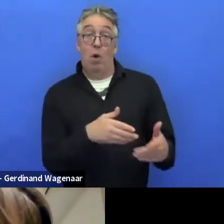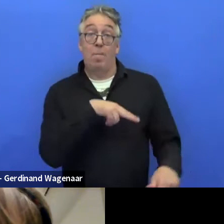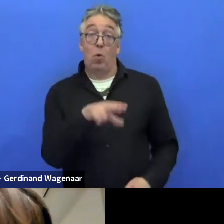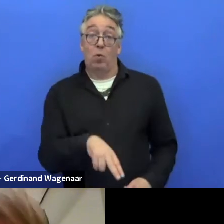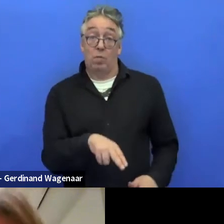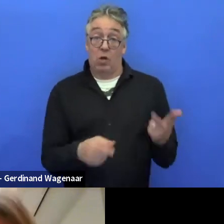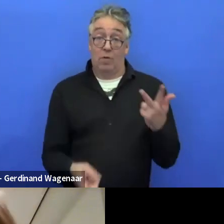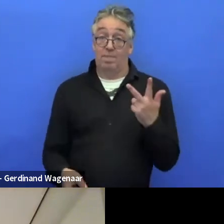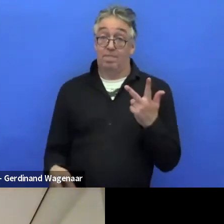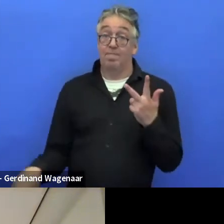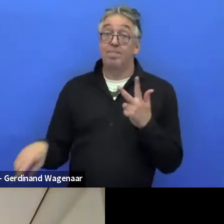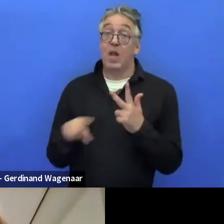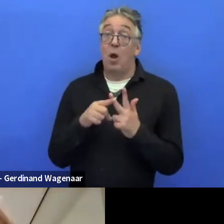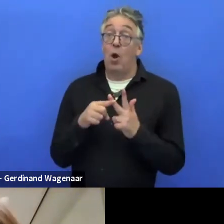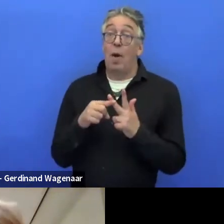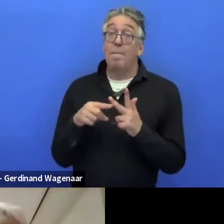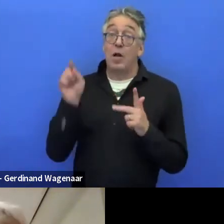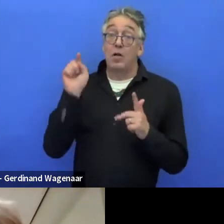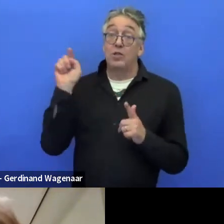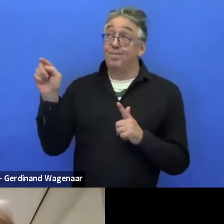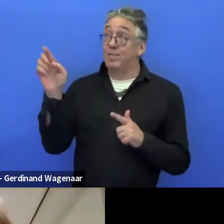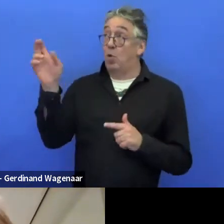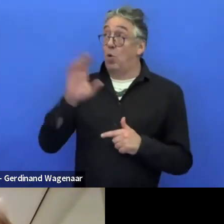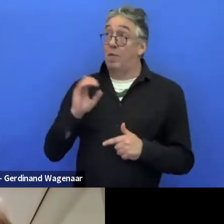to revise the relevant call and make it decent.